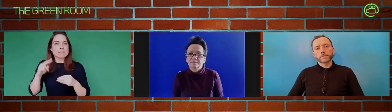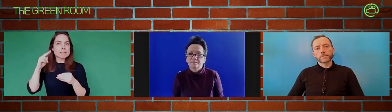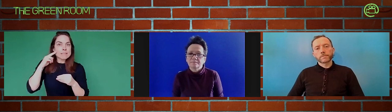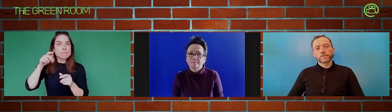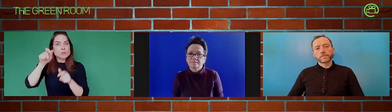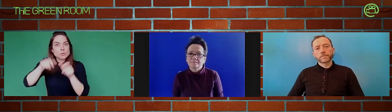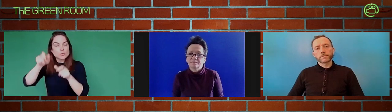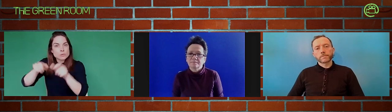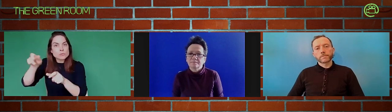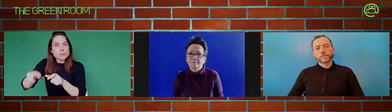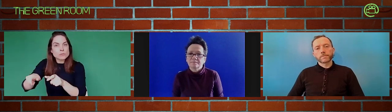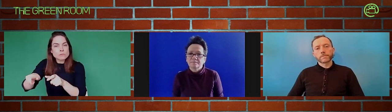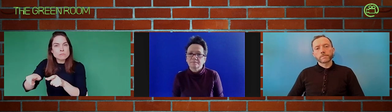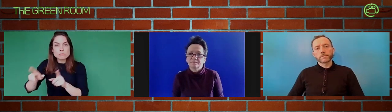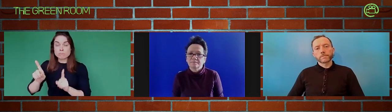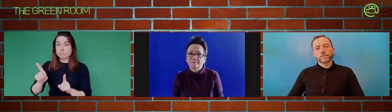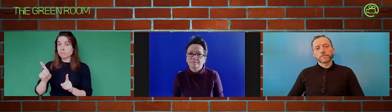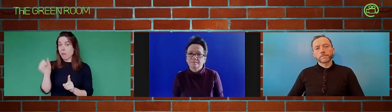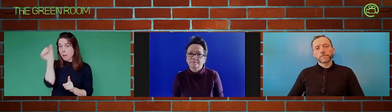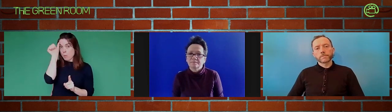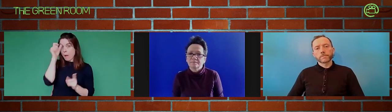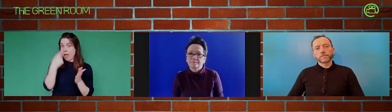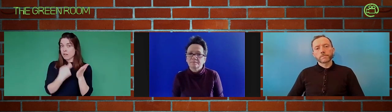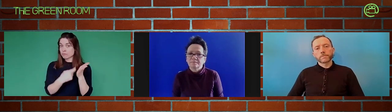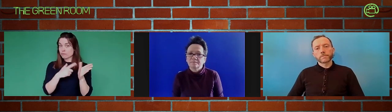RADA's more open and openly calling